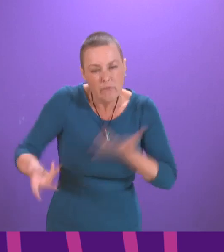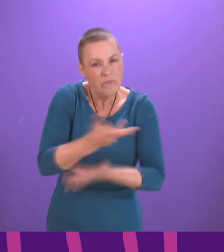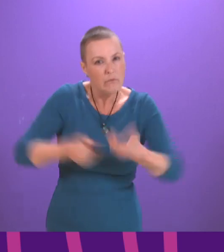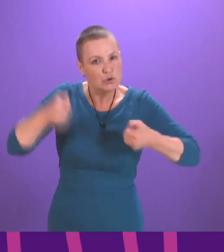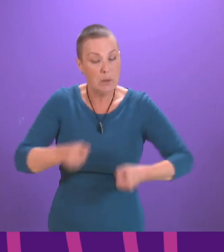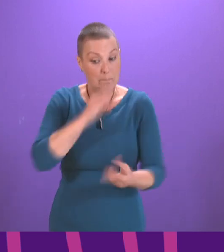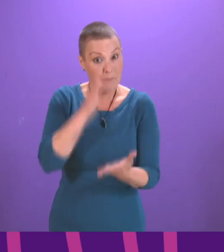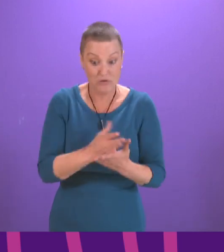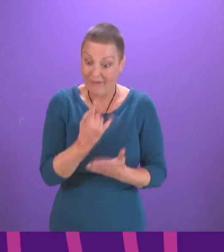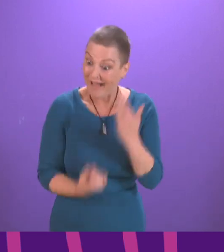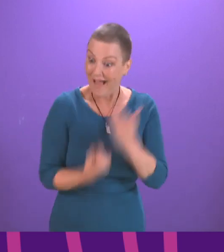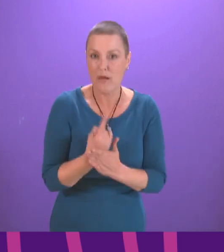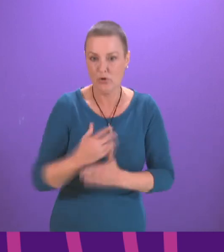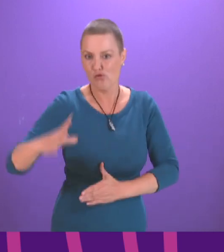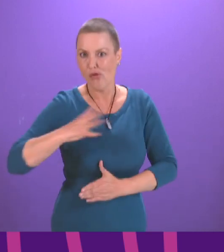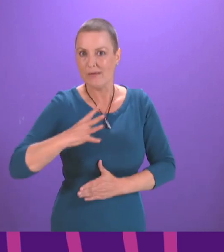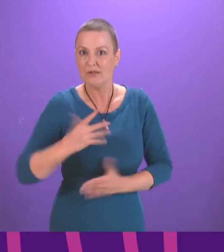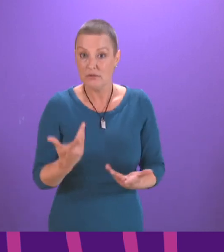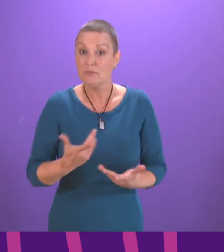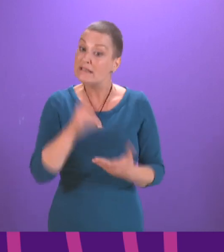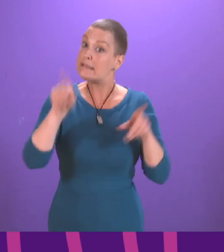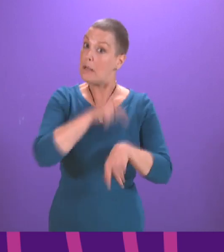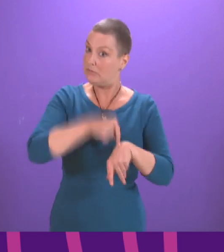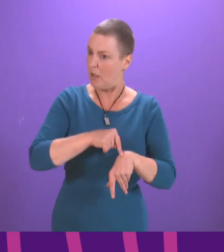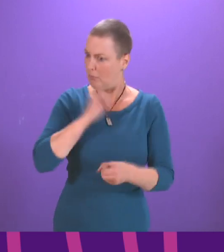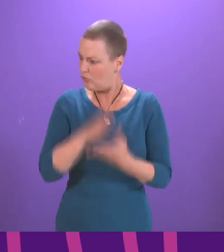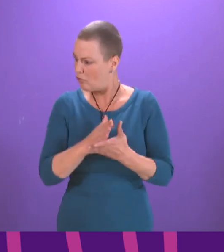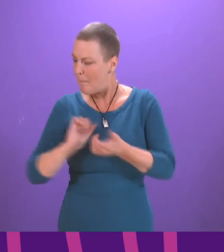are addressed where they arise. We will also take steps, in partnership with local authorities,